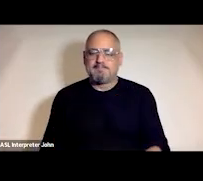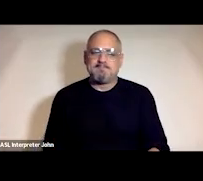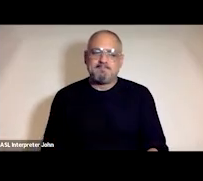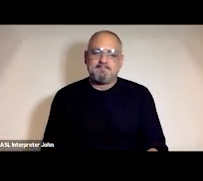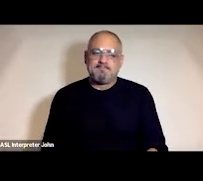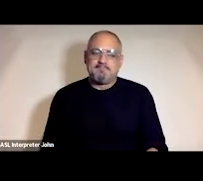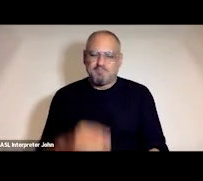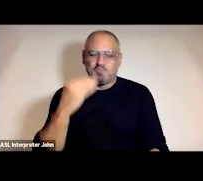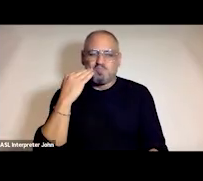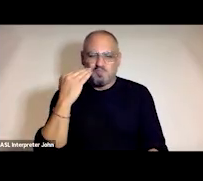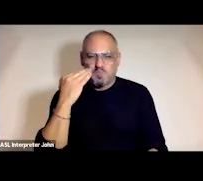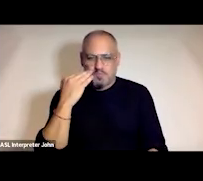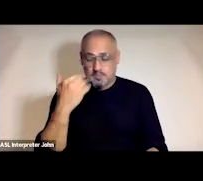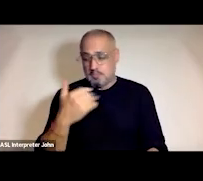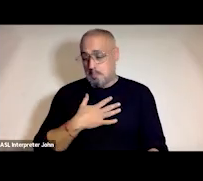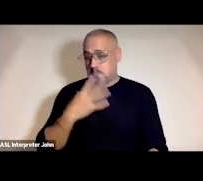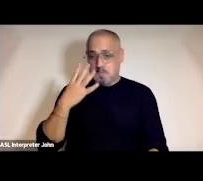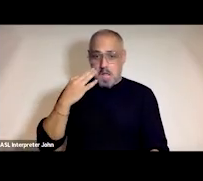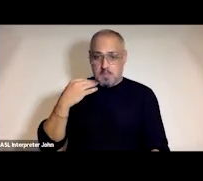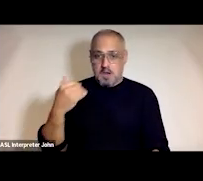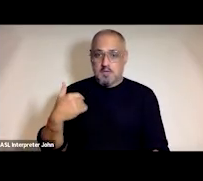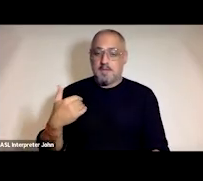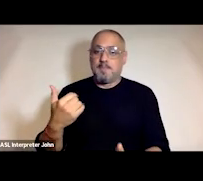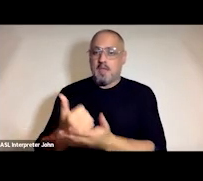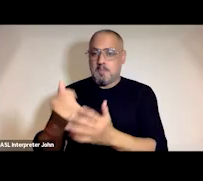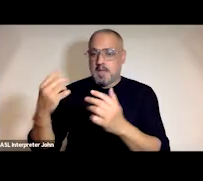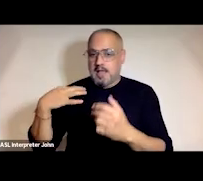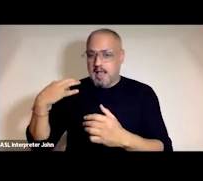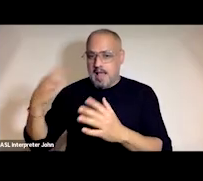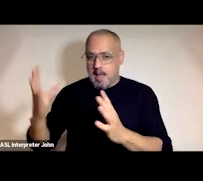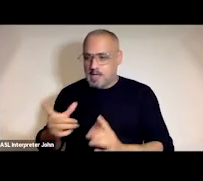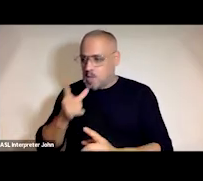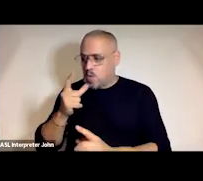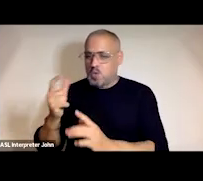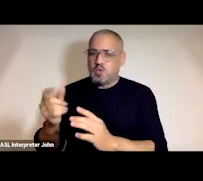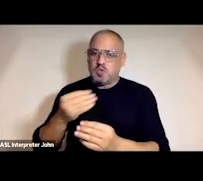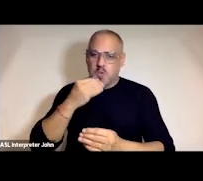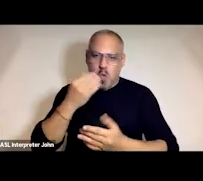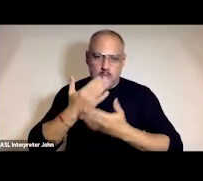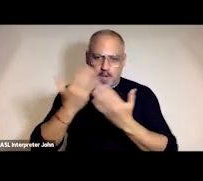We know, I mean, my experience with helping applicants that are experiencing homelessness